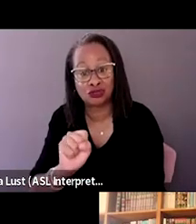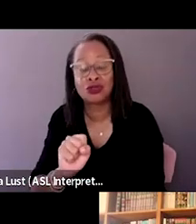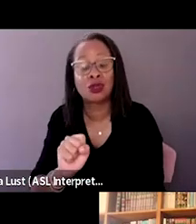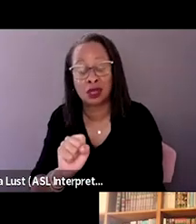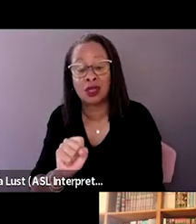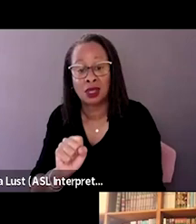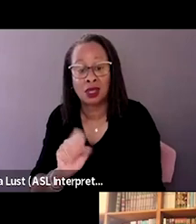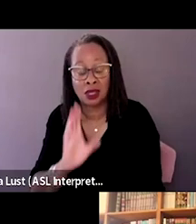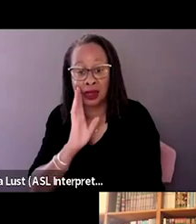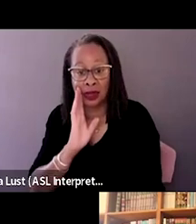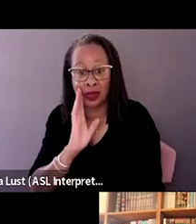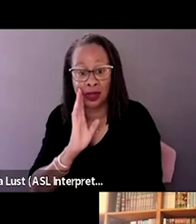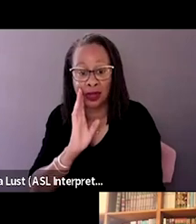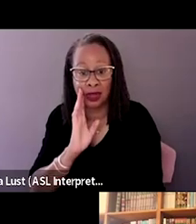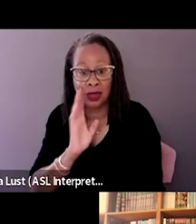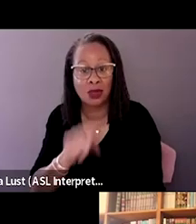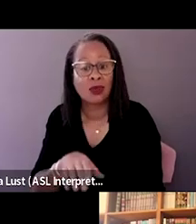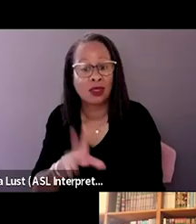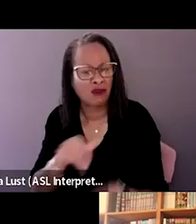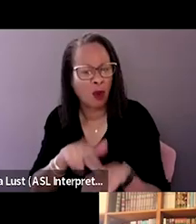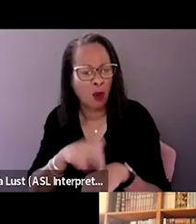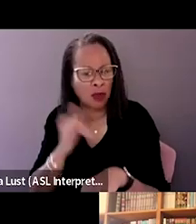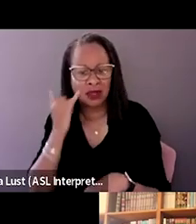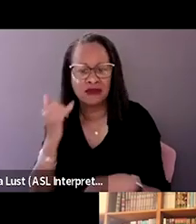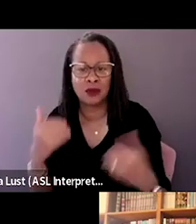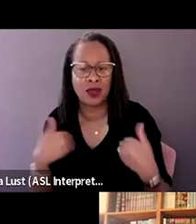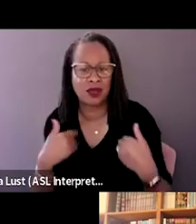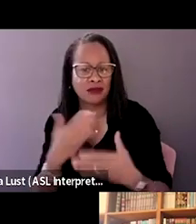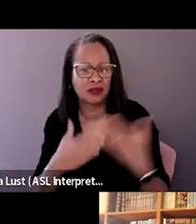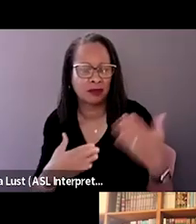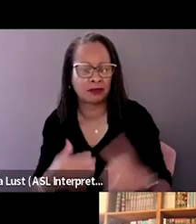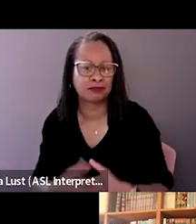Of course if you have some, some contracts